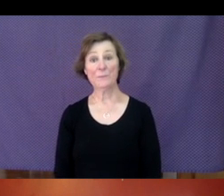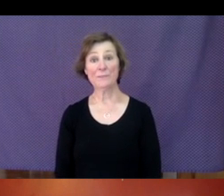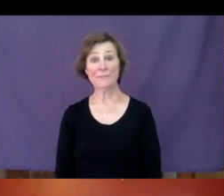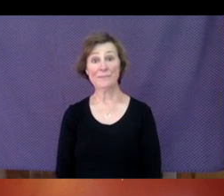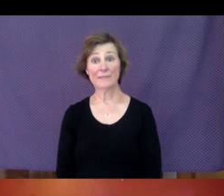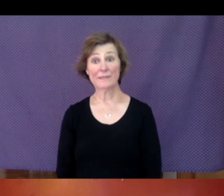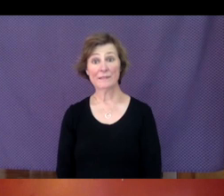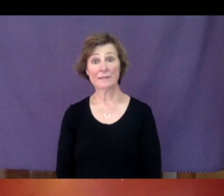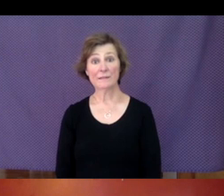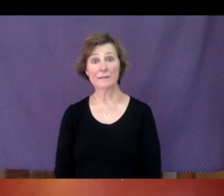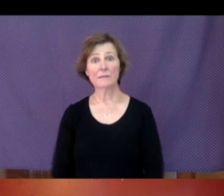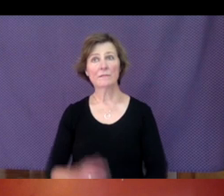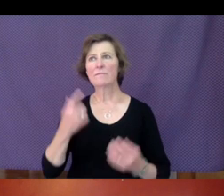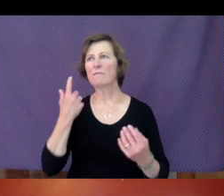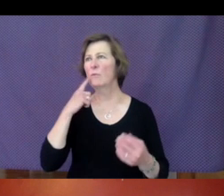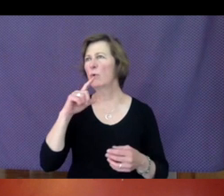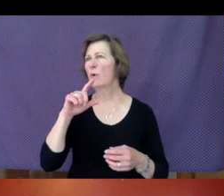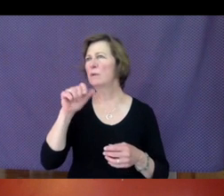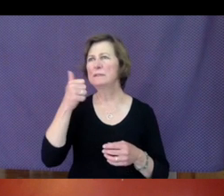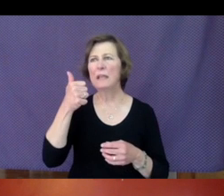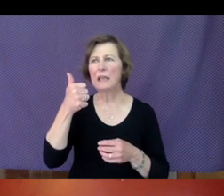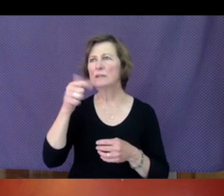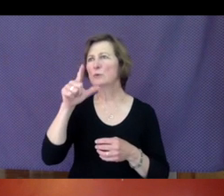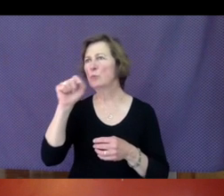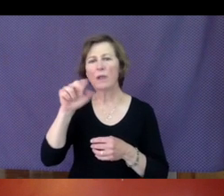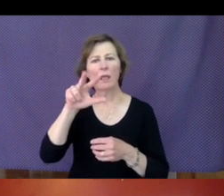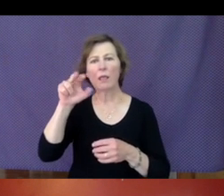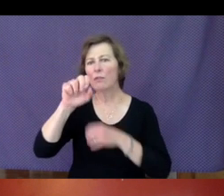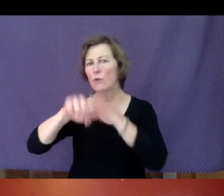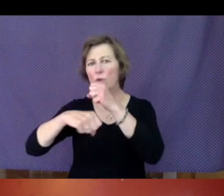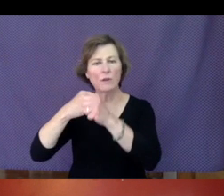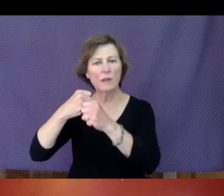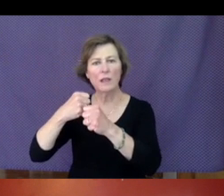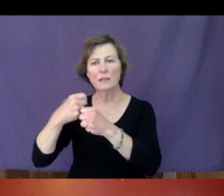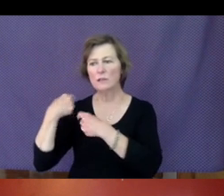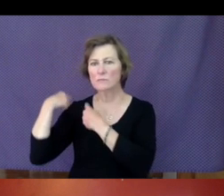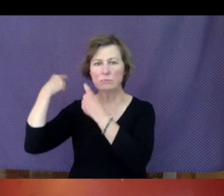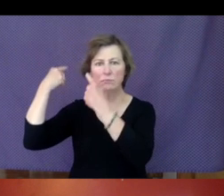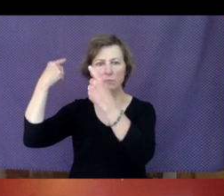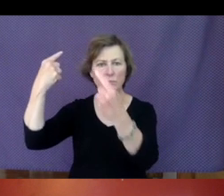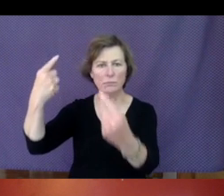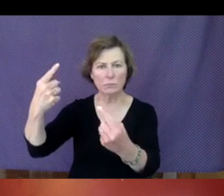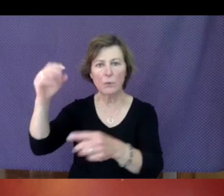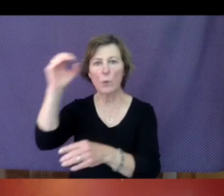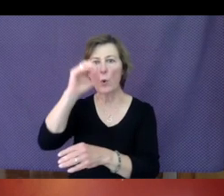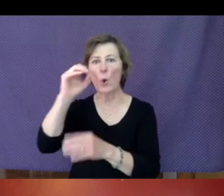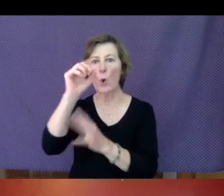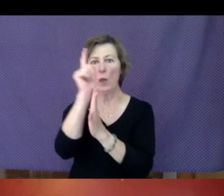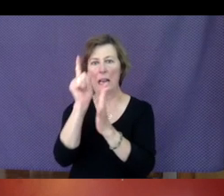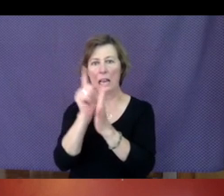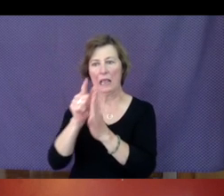For decades Oregon legally excluded black people from settling in the region